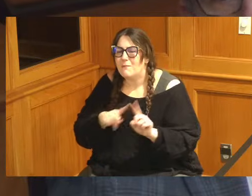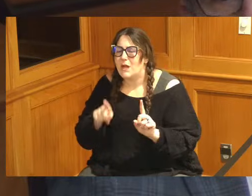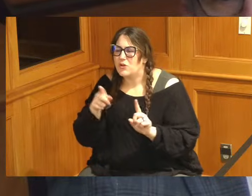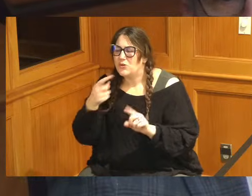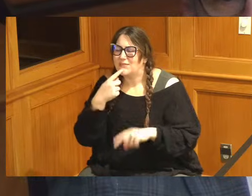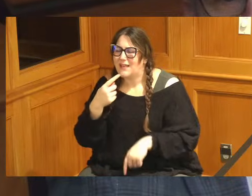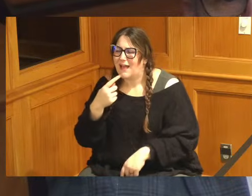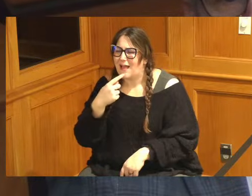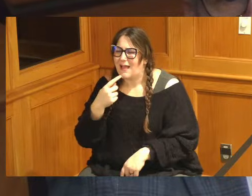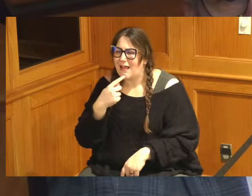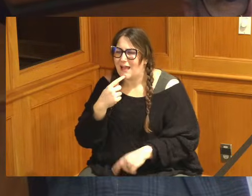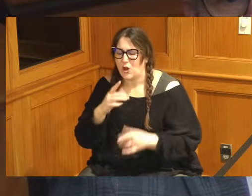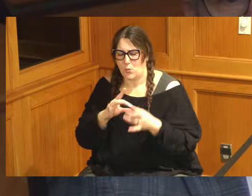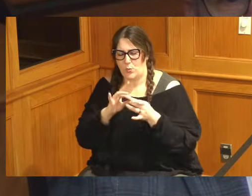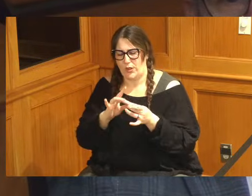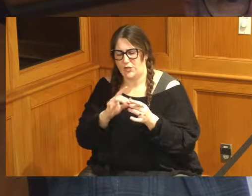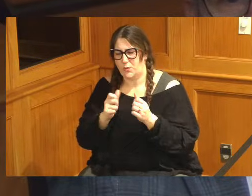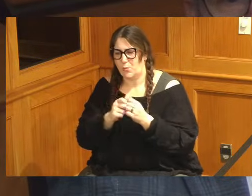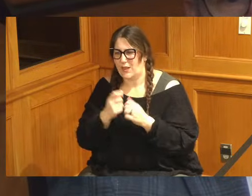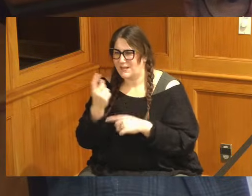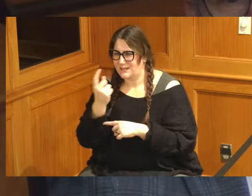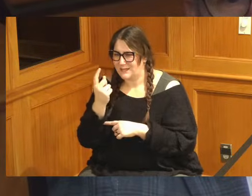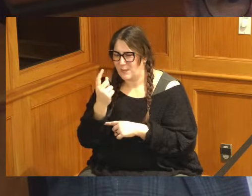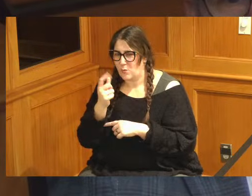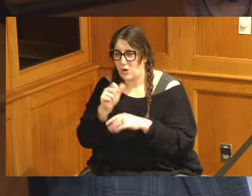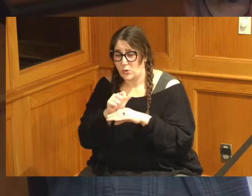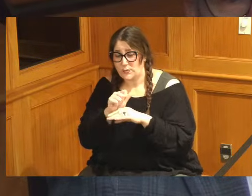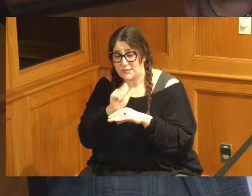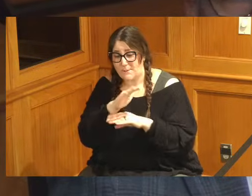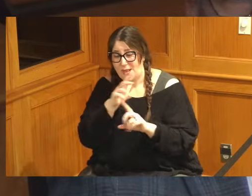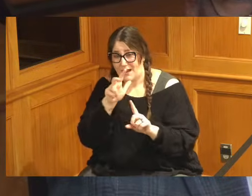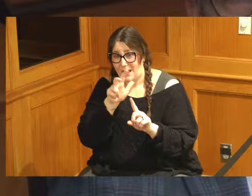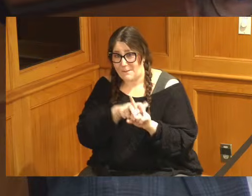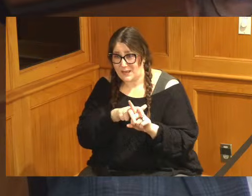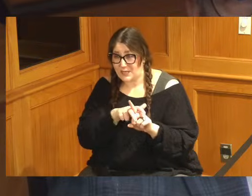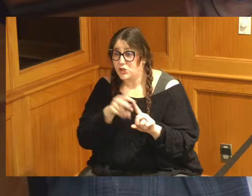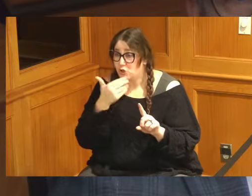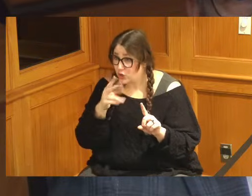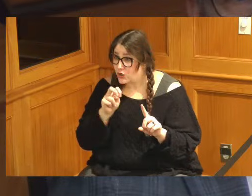you got a relationship with someone that has submitted an application. That's good news.